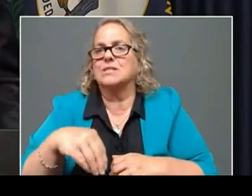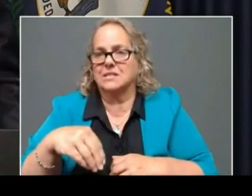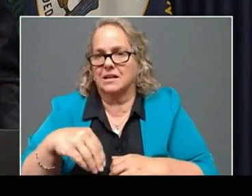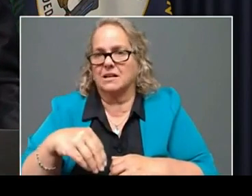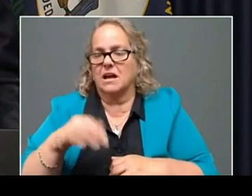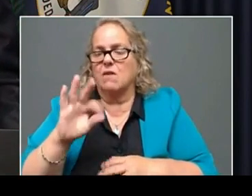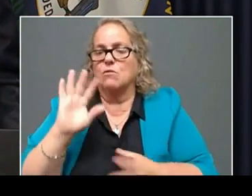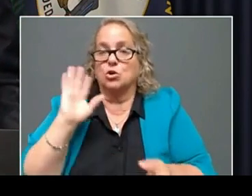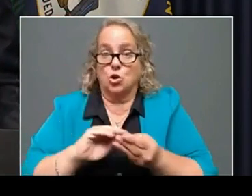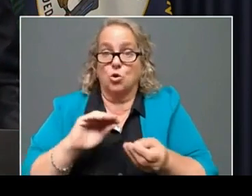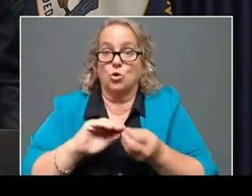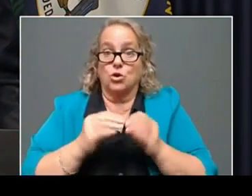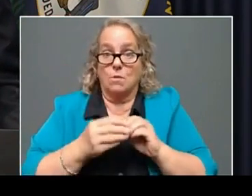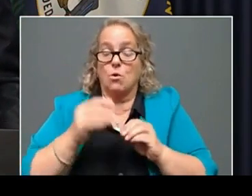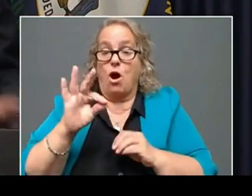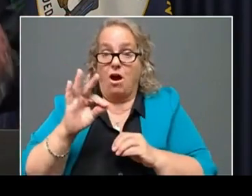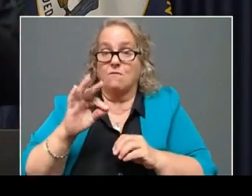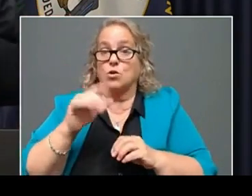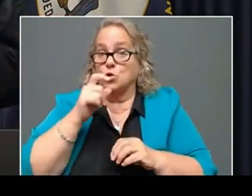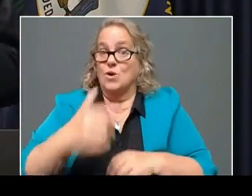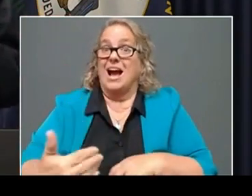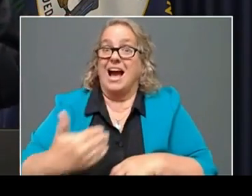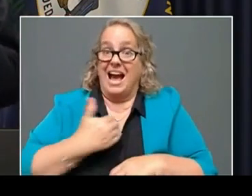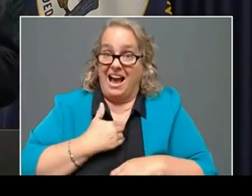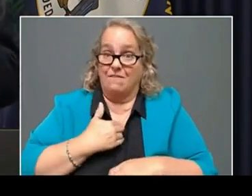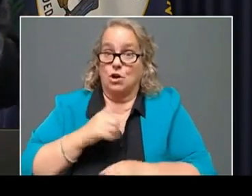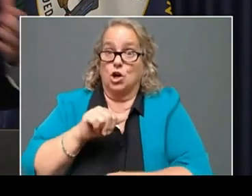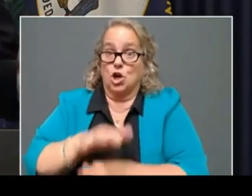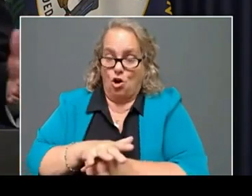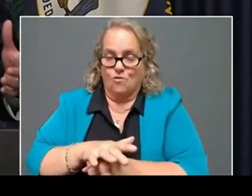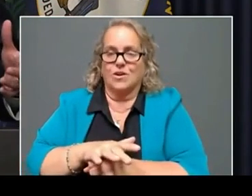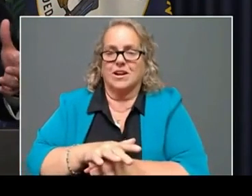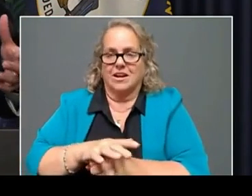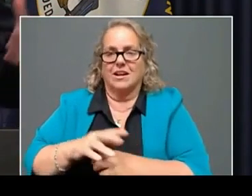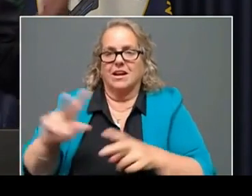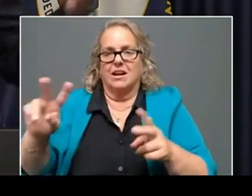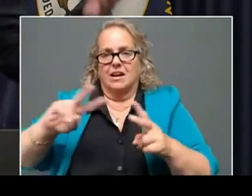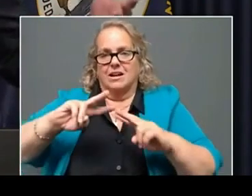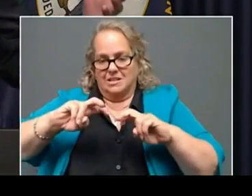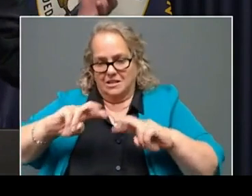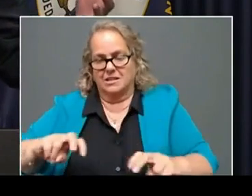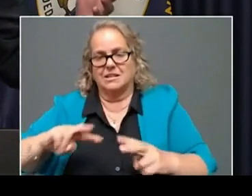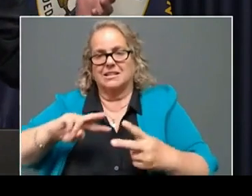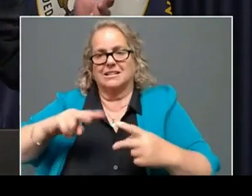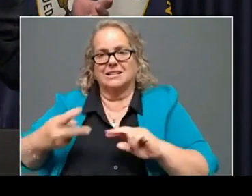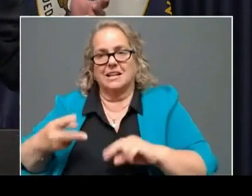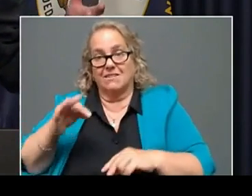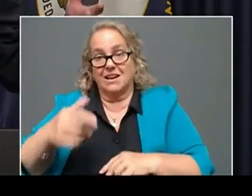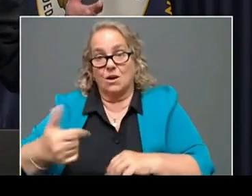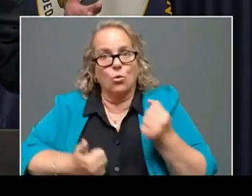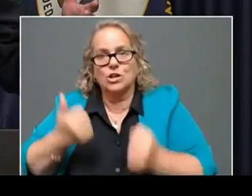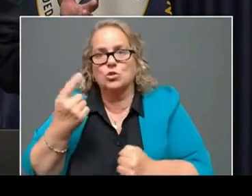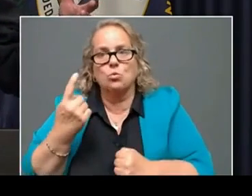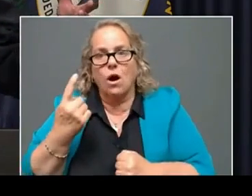positives go through the sequencing. So again, what we and what most other states have to do unless they've got one of these giant labs that already